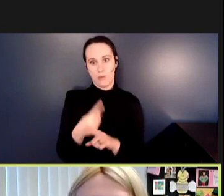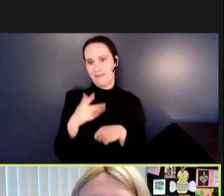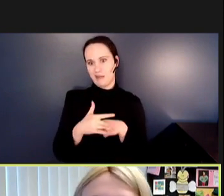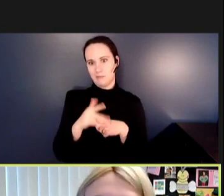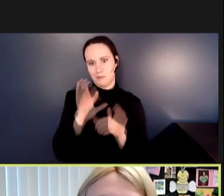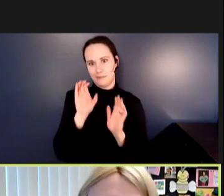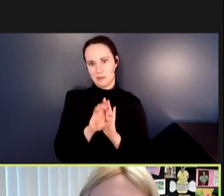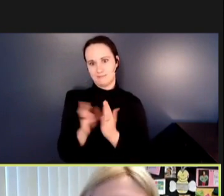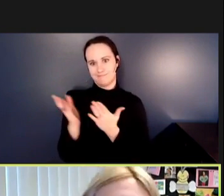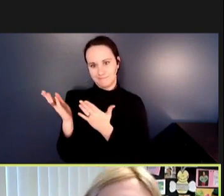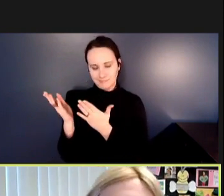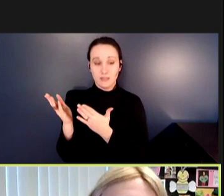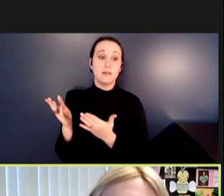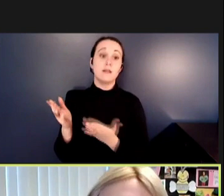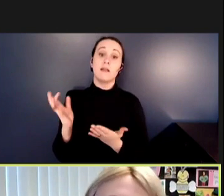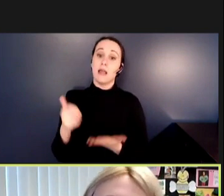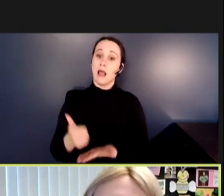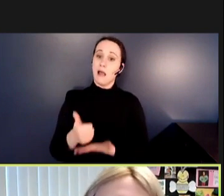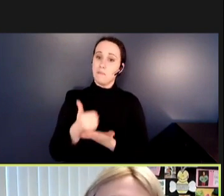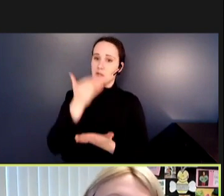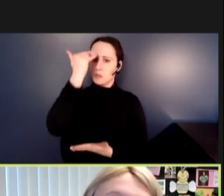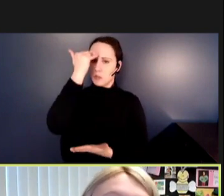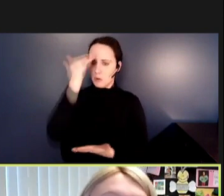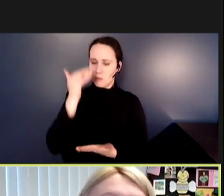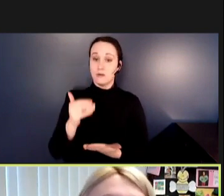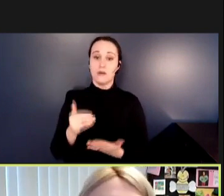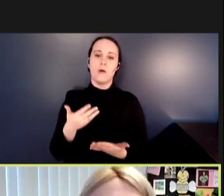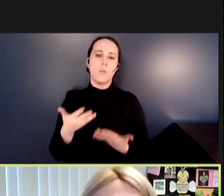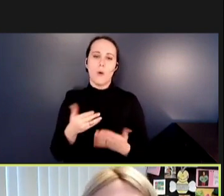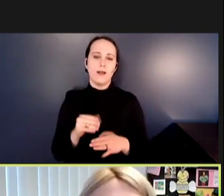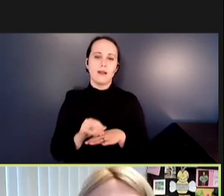the factors that fall to the left of the dotted line are more predictive of no